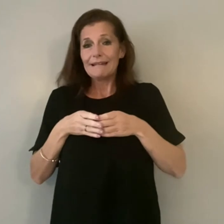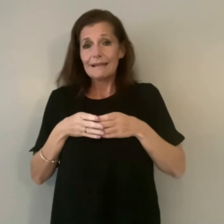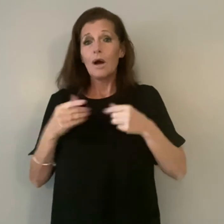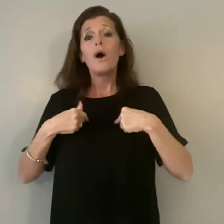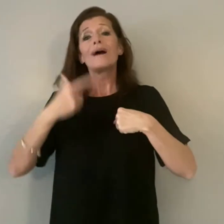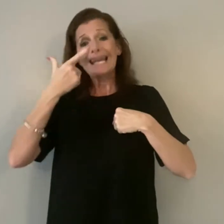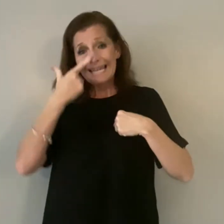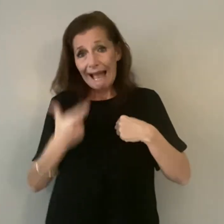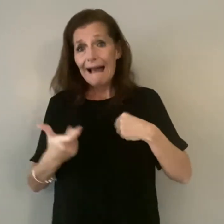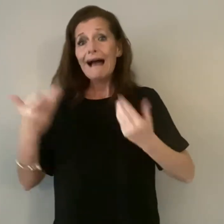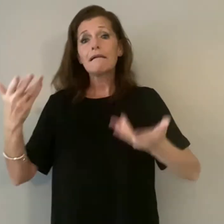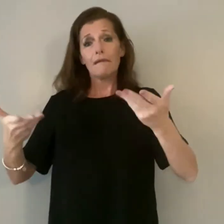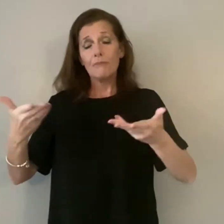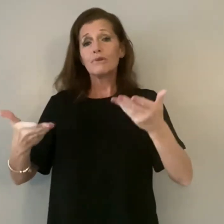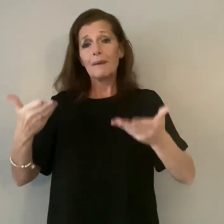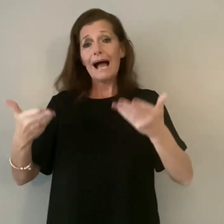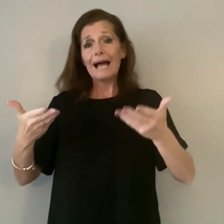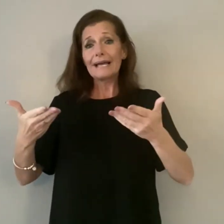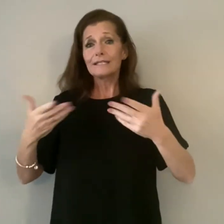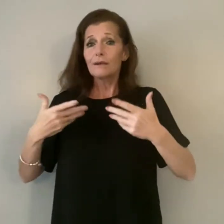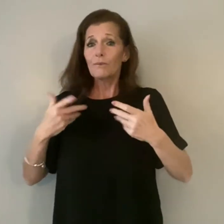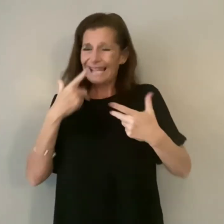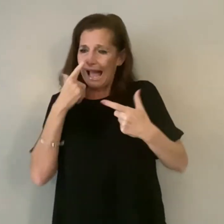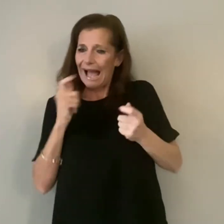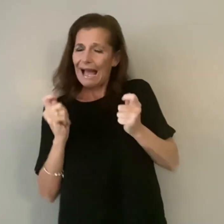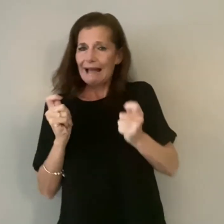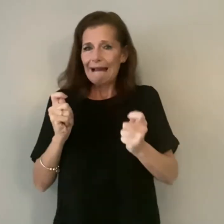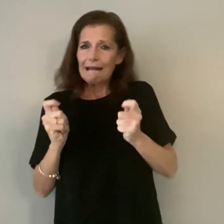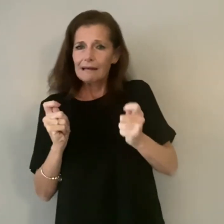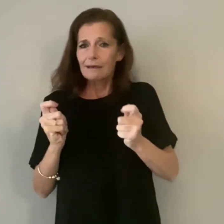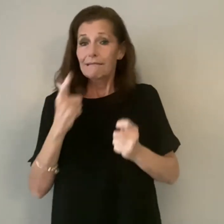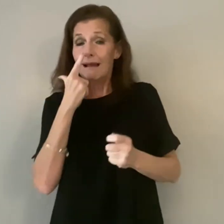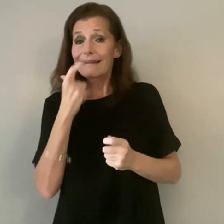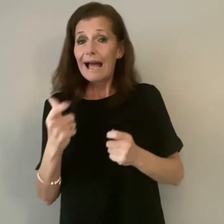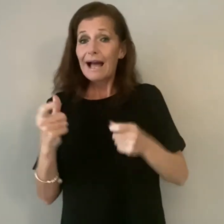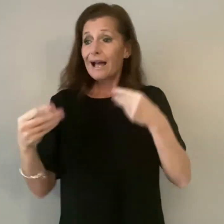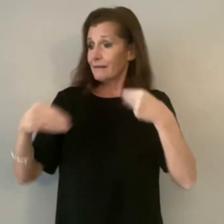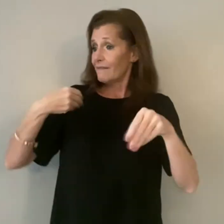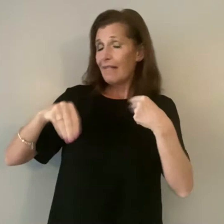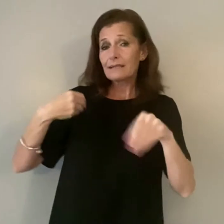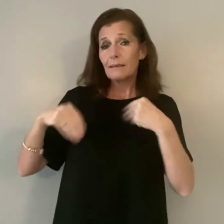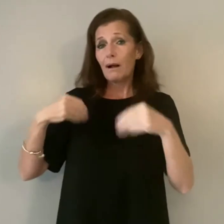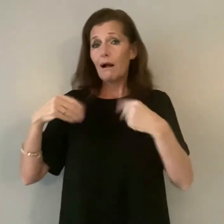and we can compromise and require a shape shift a little bit and we can be quite flexible.